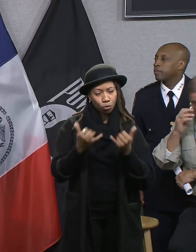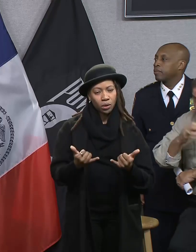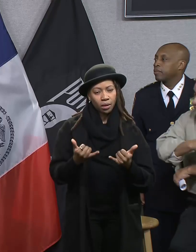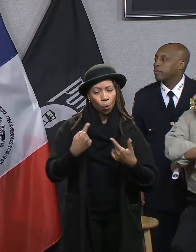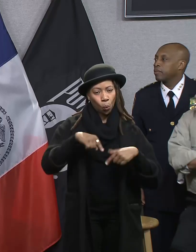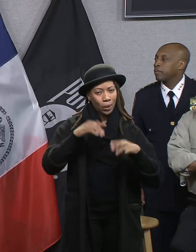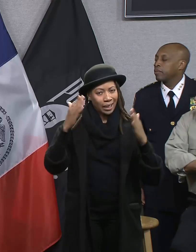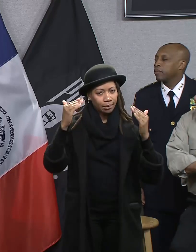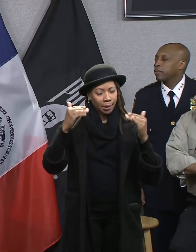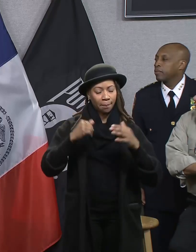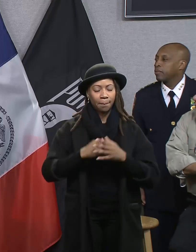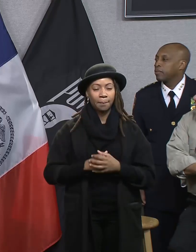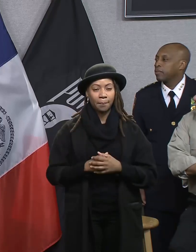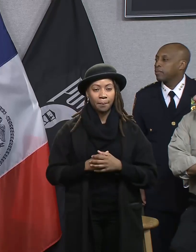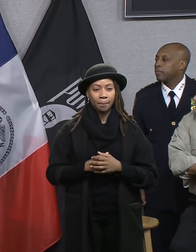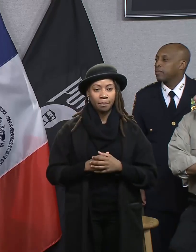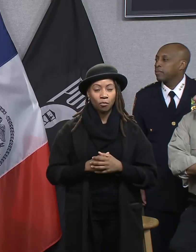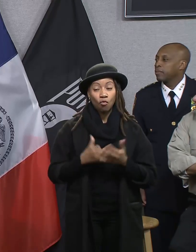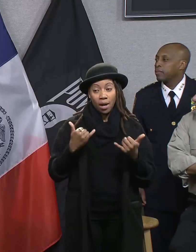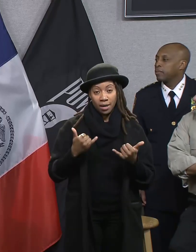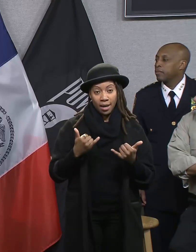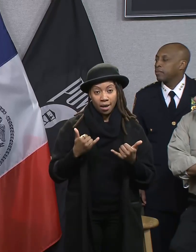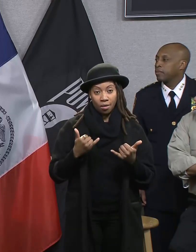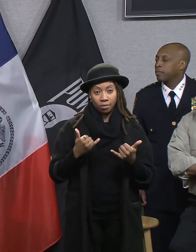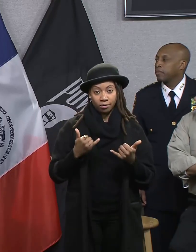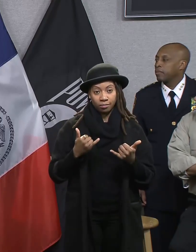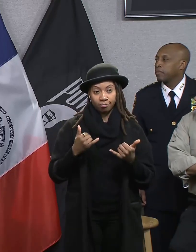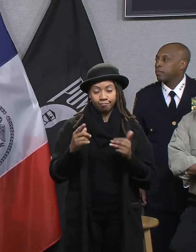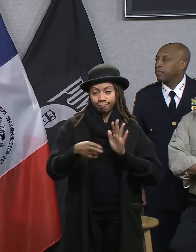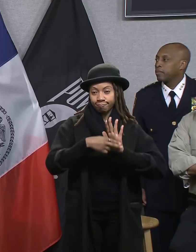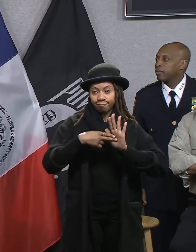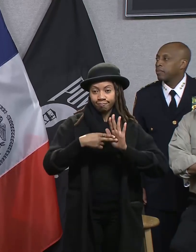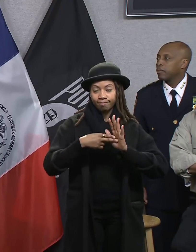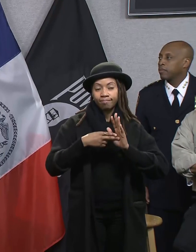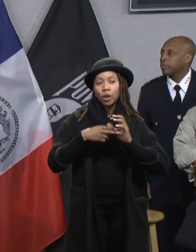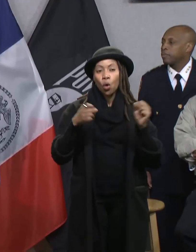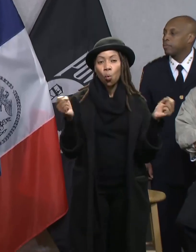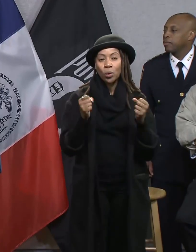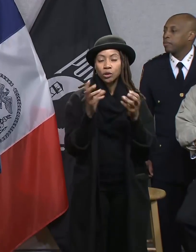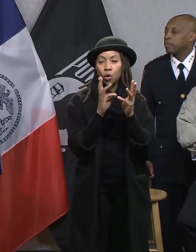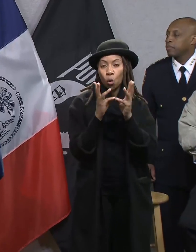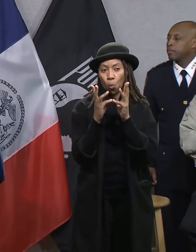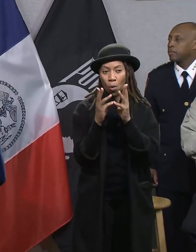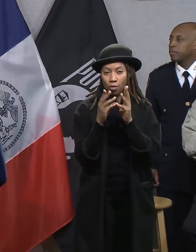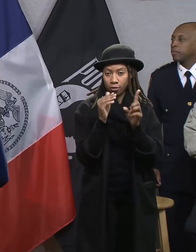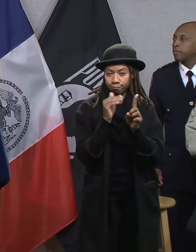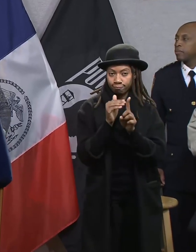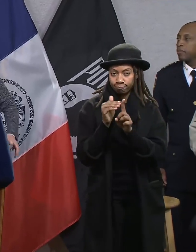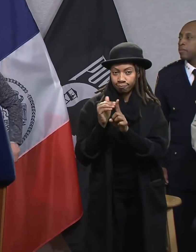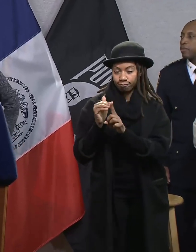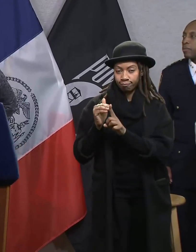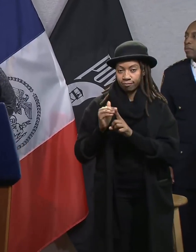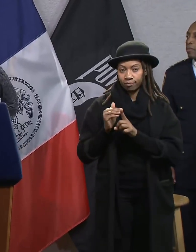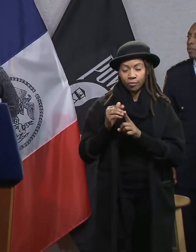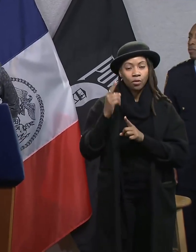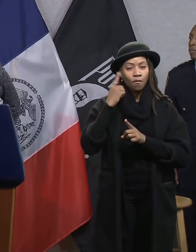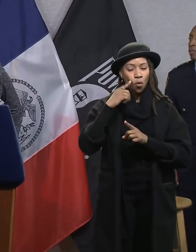I WANT TO PROVIDE A LITTLE MORE DETAIL ON THE WEATHER FOR TODAY AND HWAT WEA RE ECEXPTING.